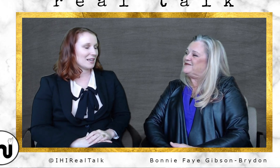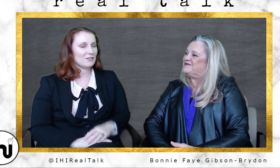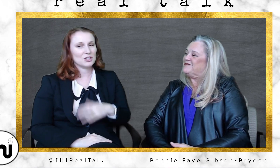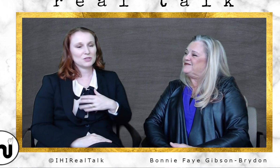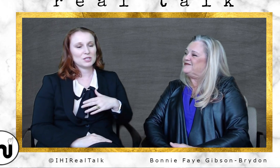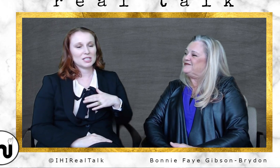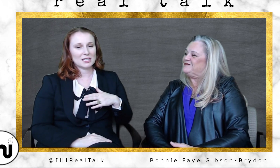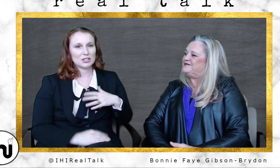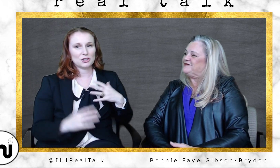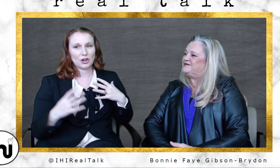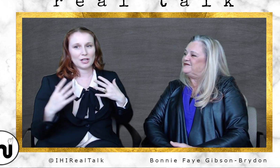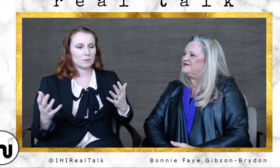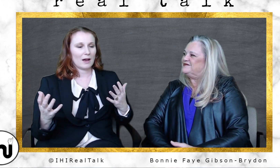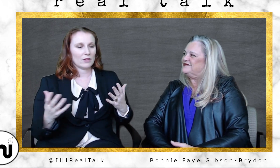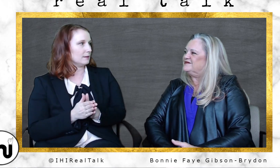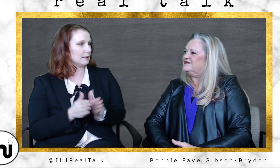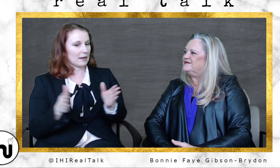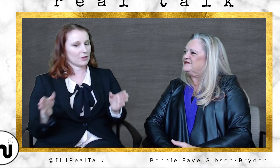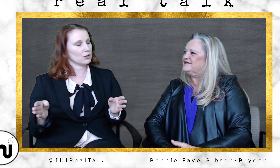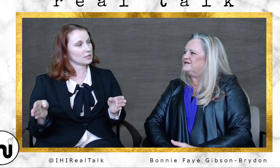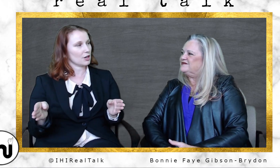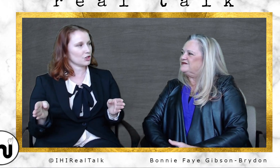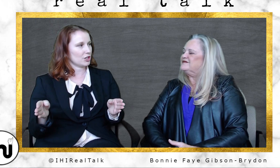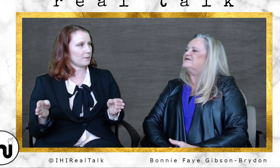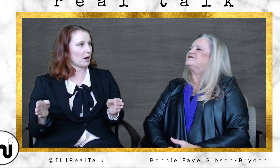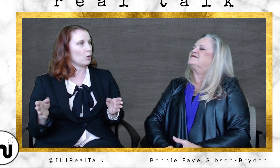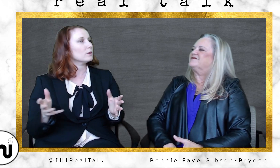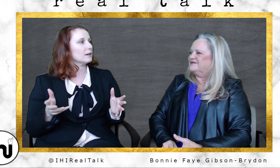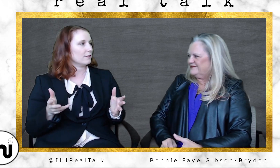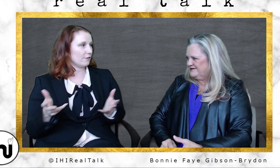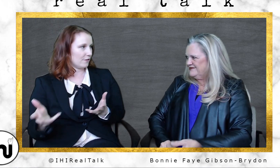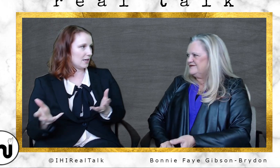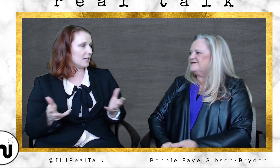I've just recently started having a lengthier discussion about the feeding and